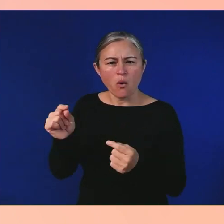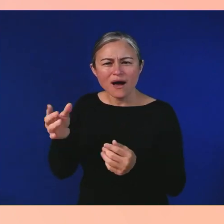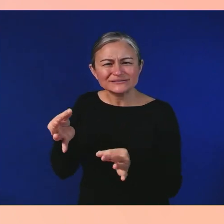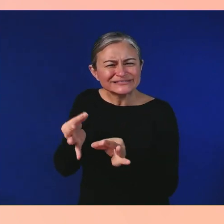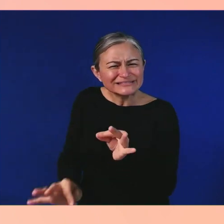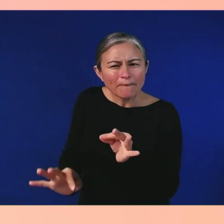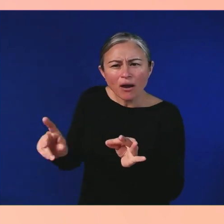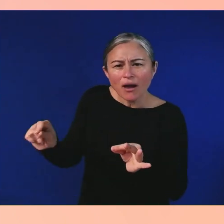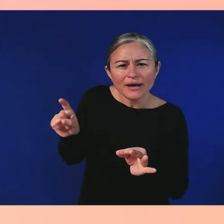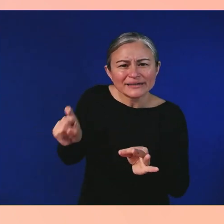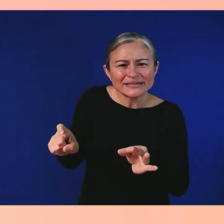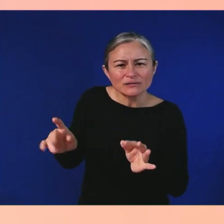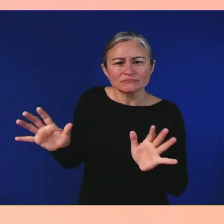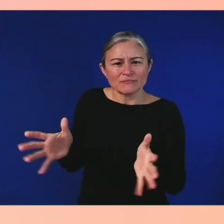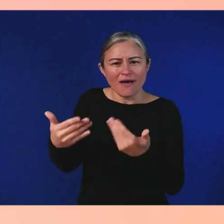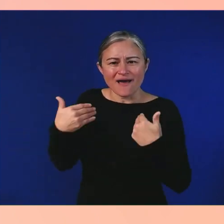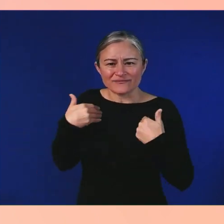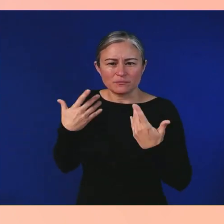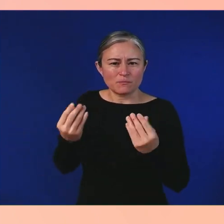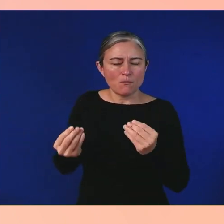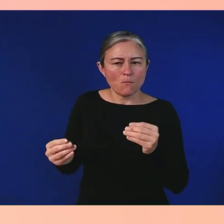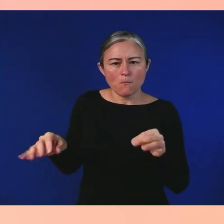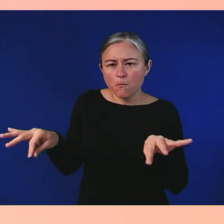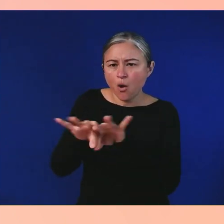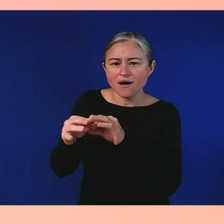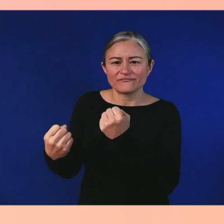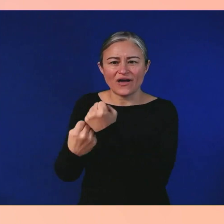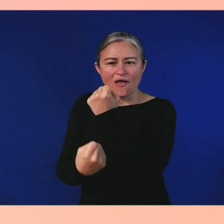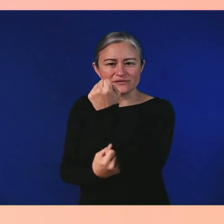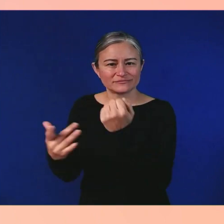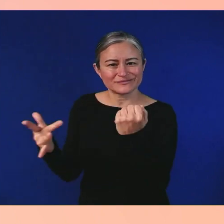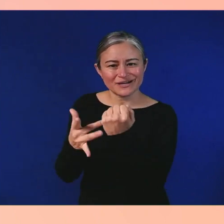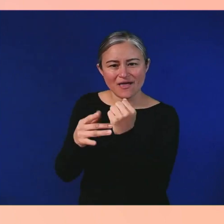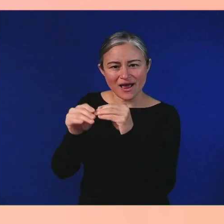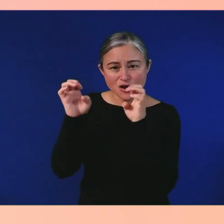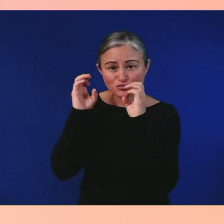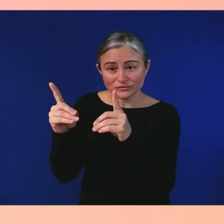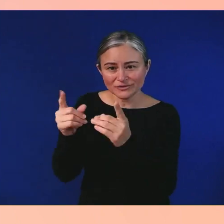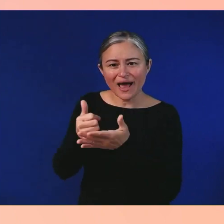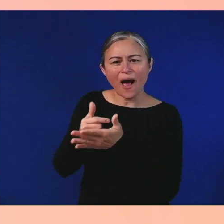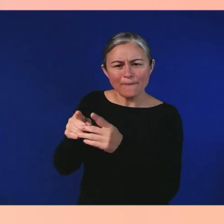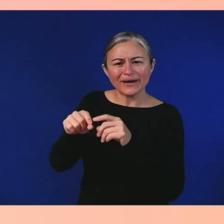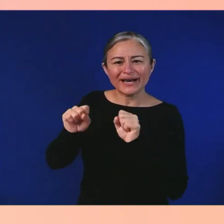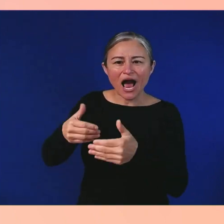in education for them to be able to thrive and succeed. That's our main mission.